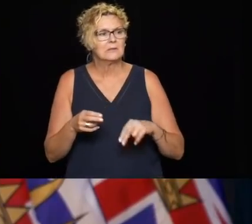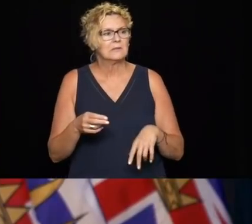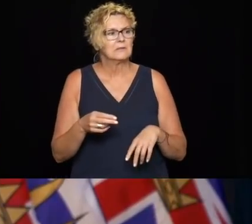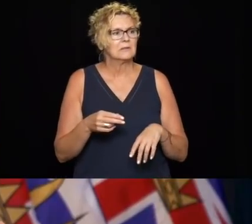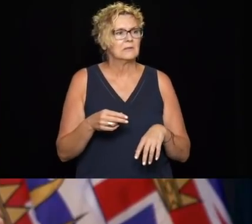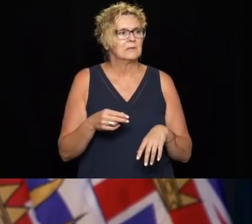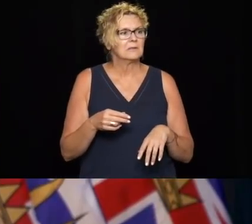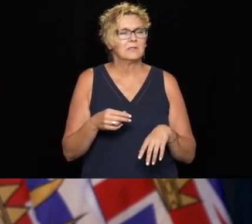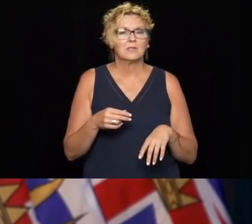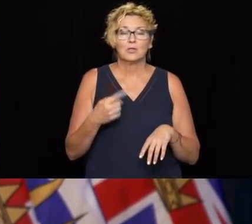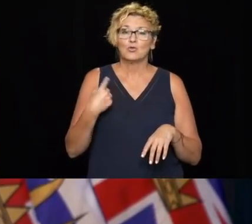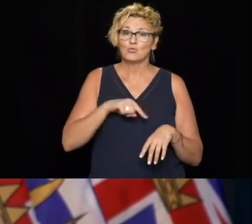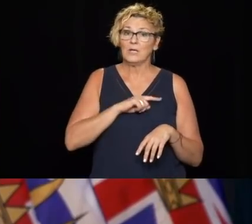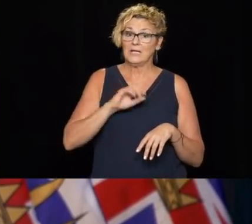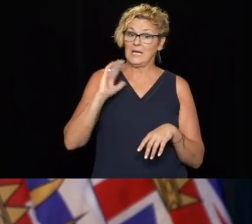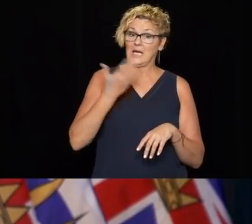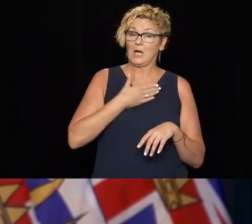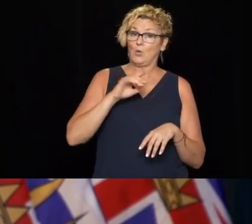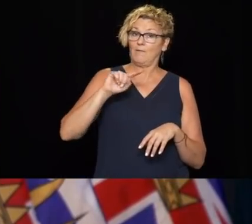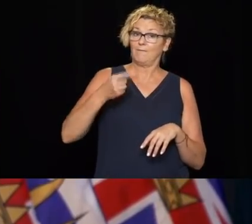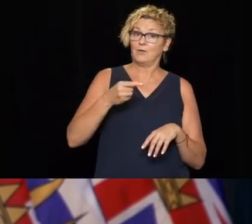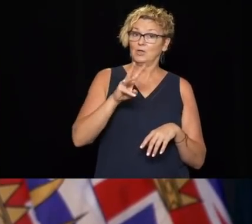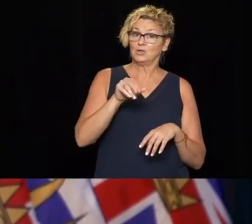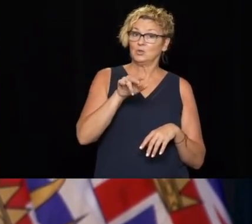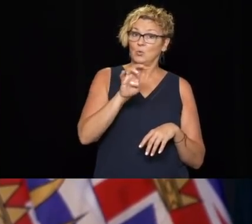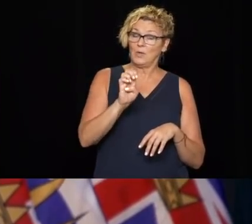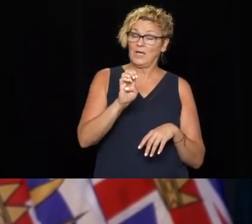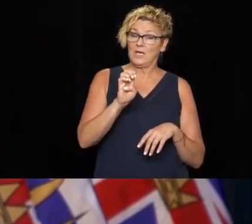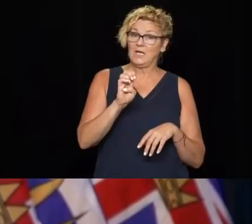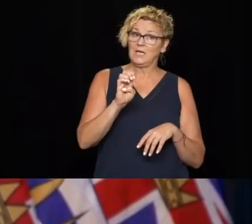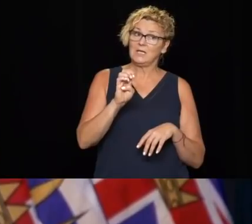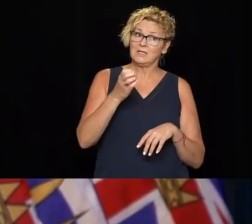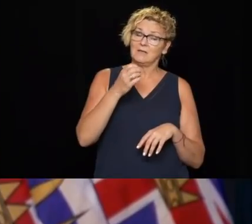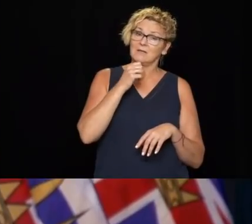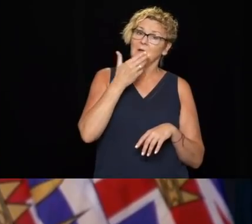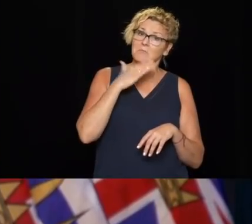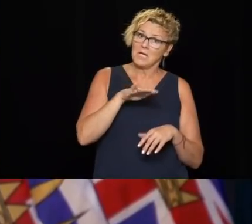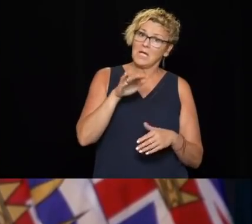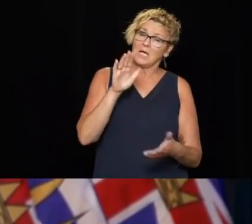is not knowing how high it was going to go and how long it was going to last.